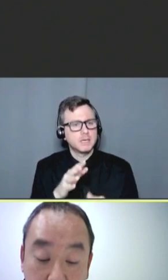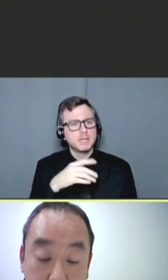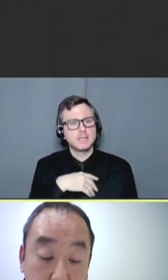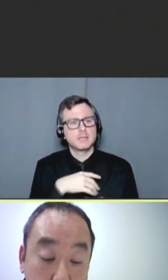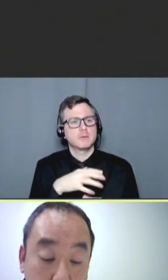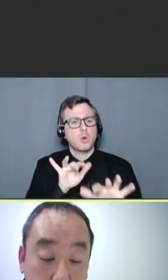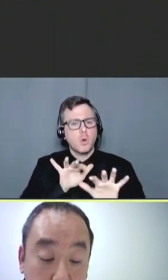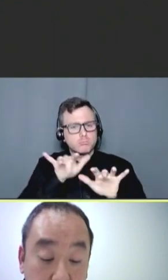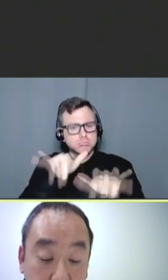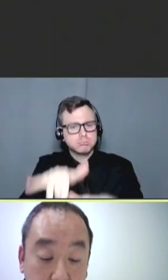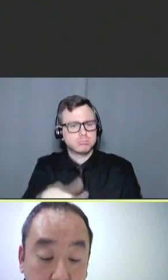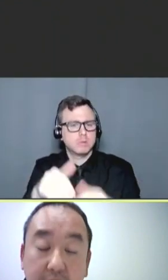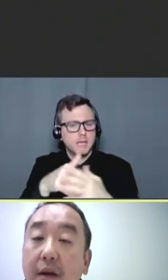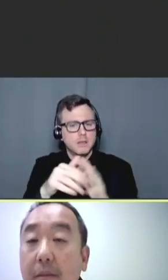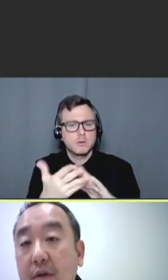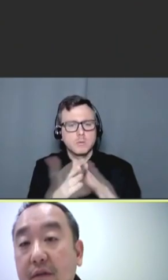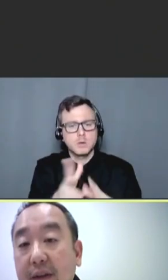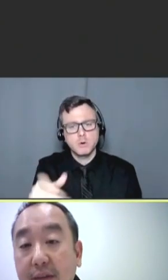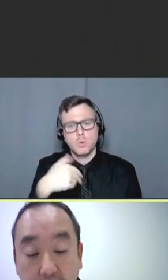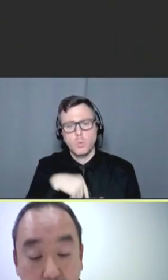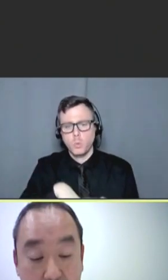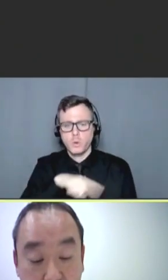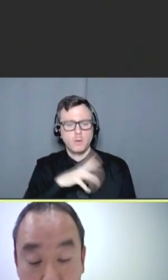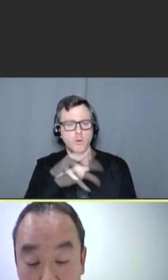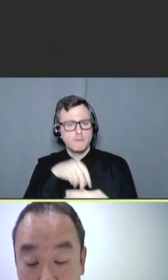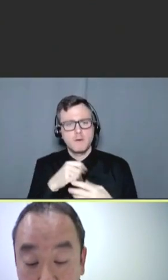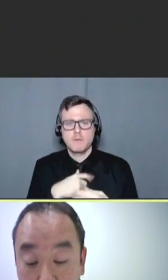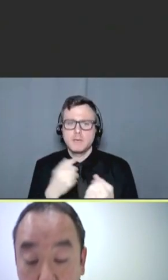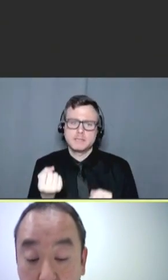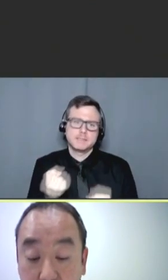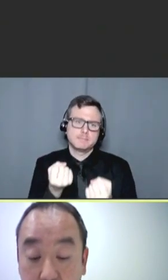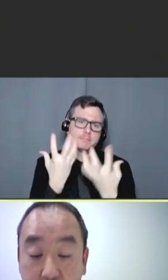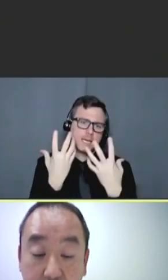Center and programs participated in a number of events this past year, including the ones that are